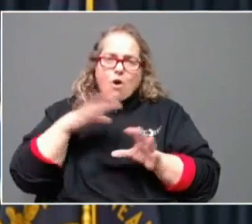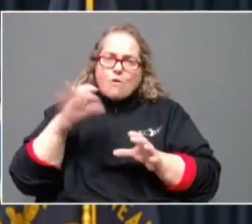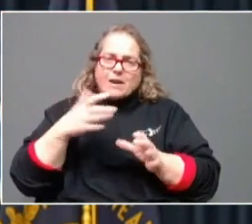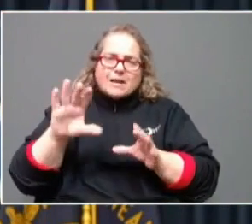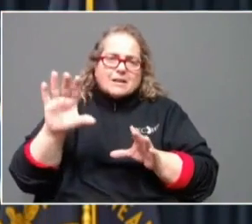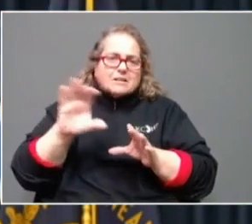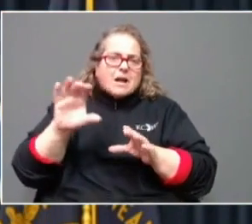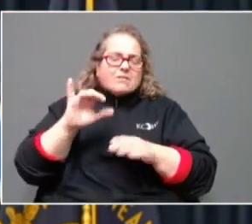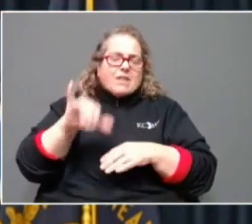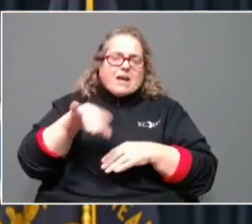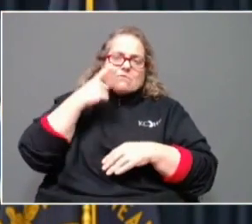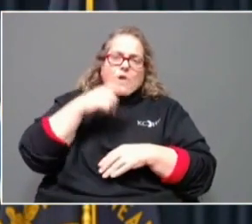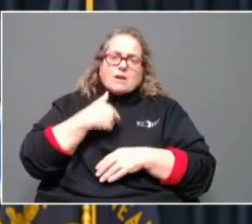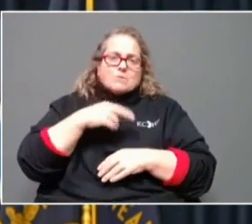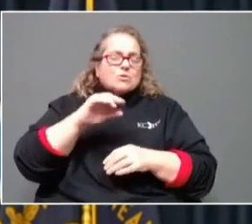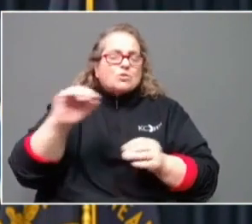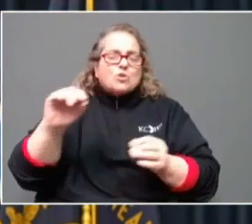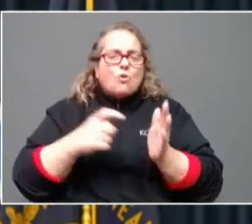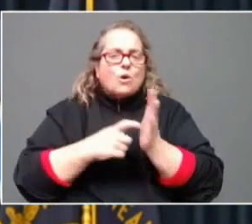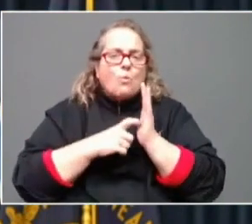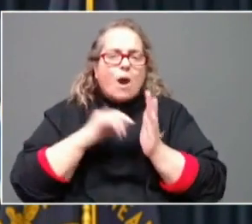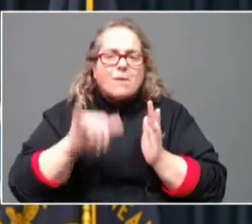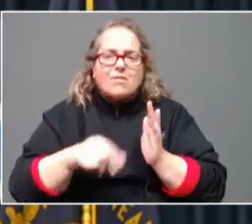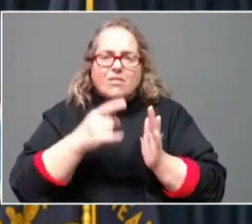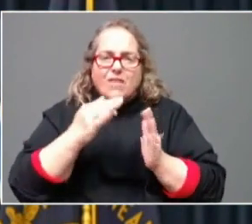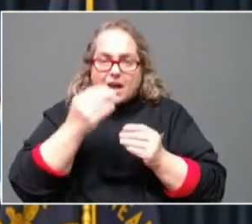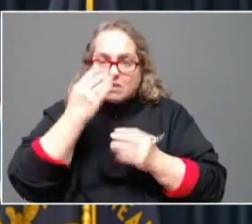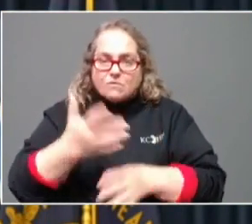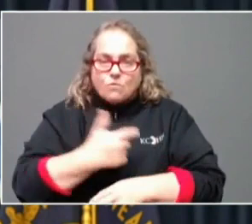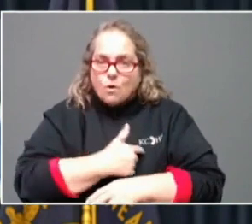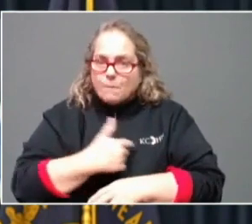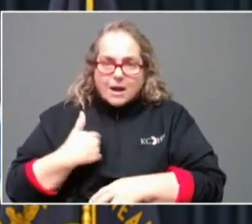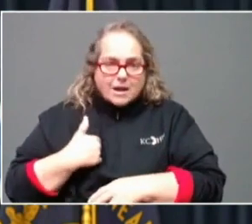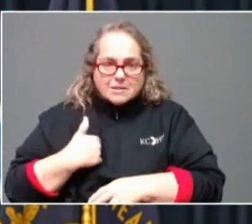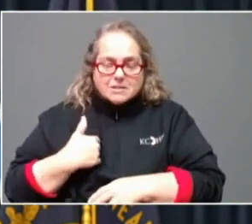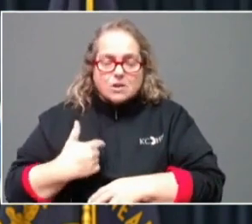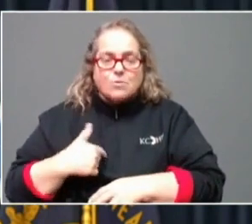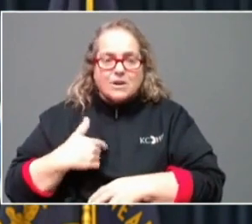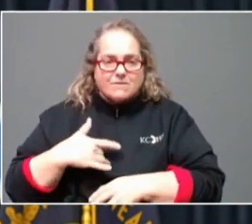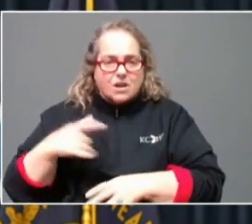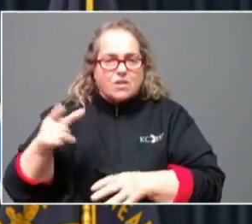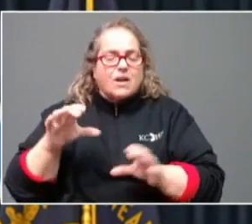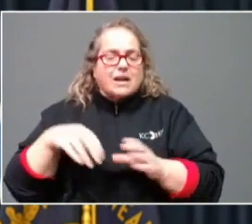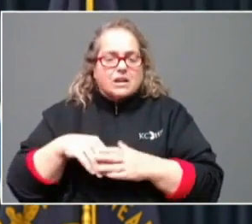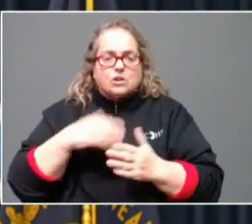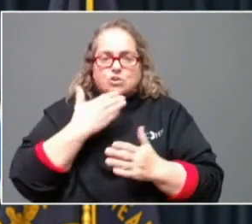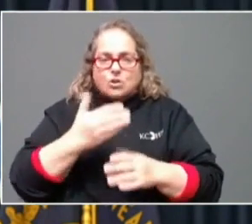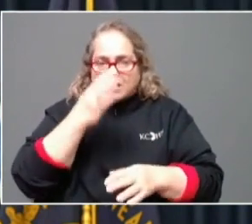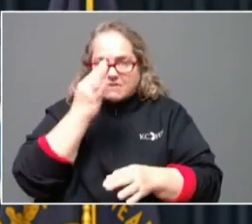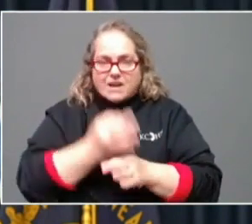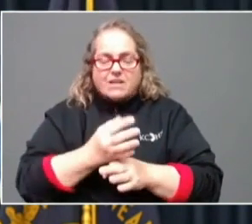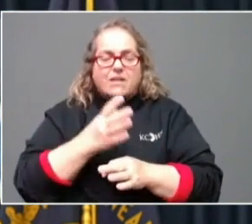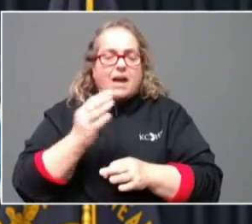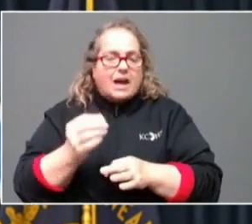requirement that they inform us. Uh we believe they're acting in good faith and they're complying and we're in regular communication with lots of